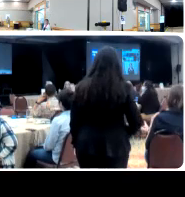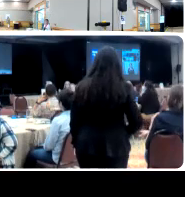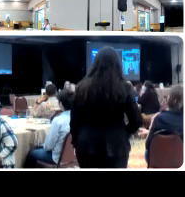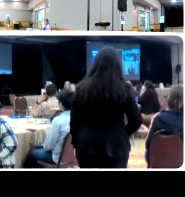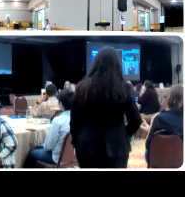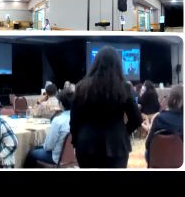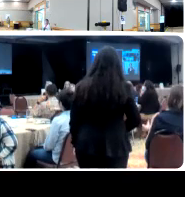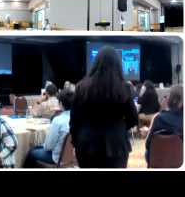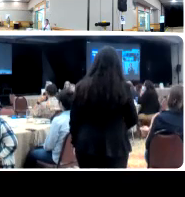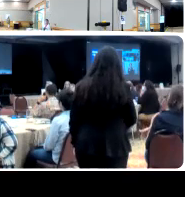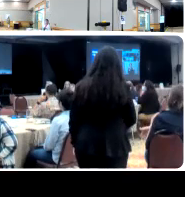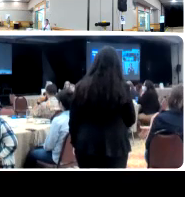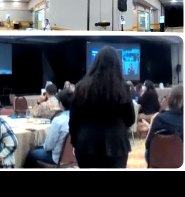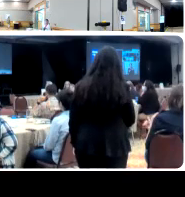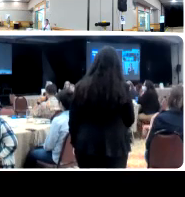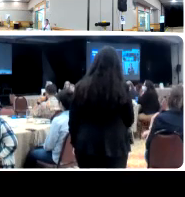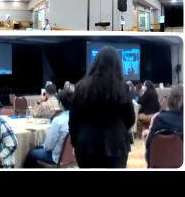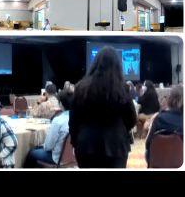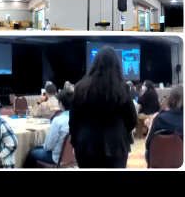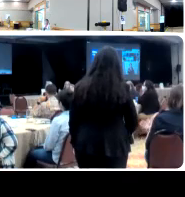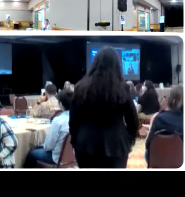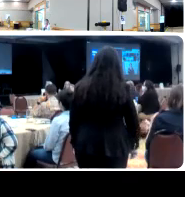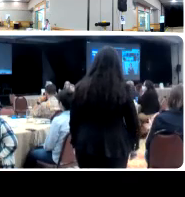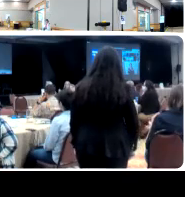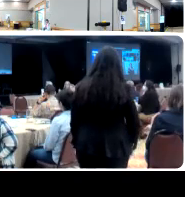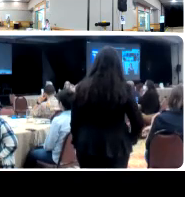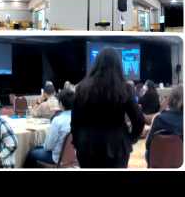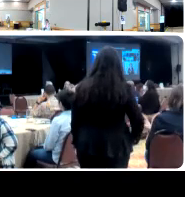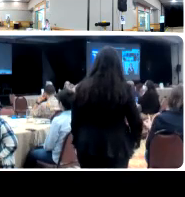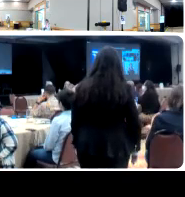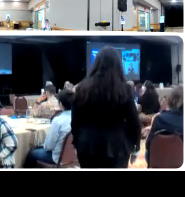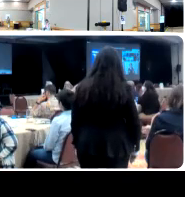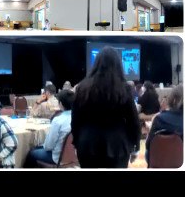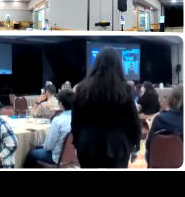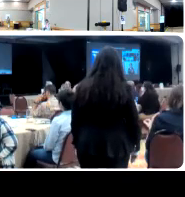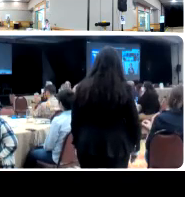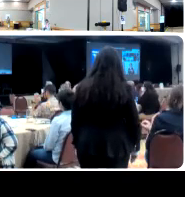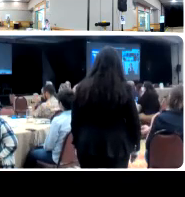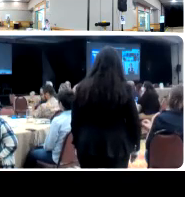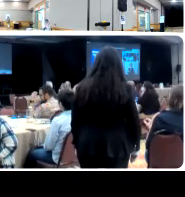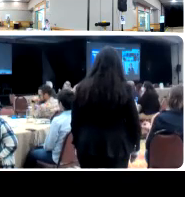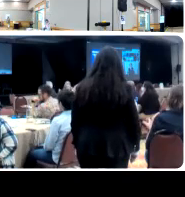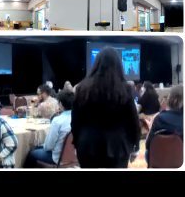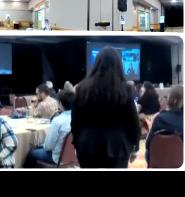here. >> I'm Jessica. So with our registry that we have it doesn't always help on the